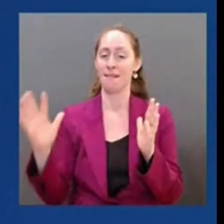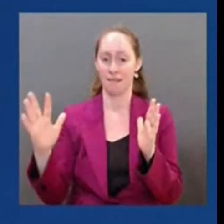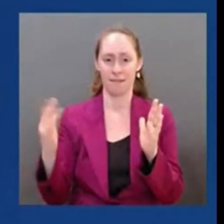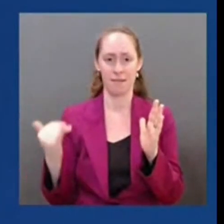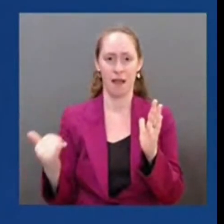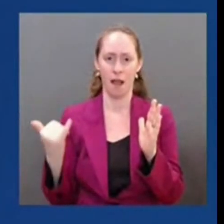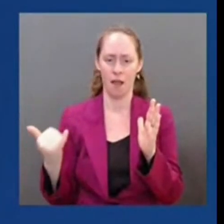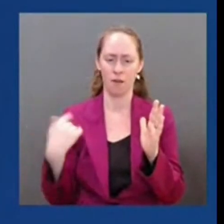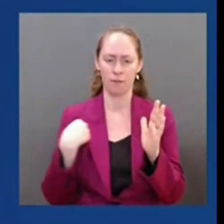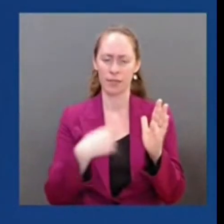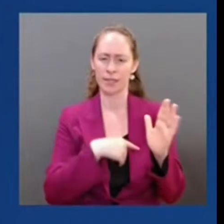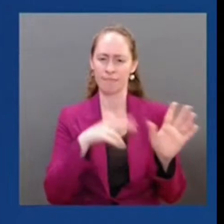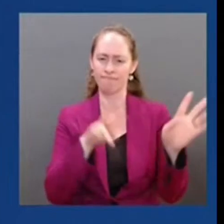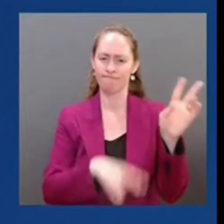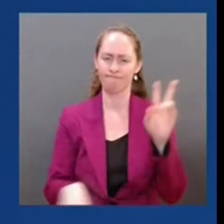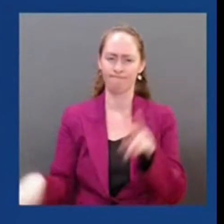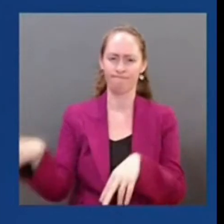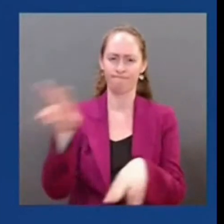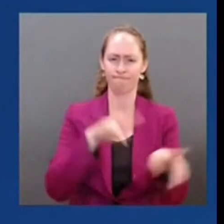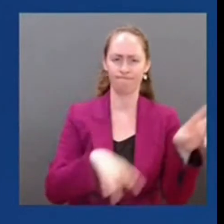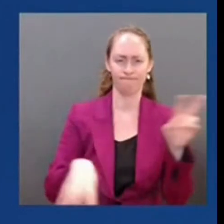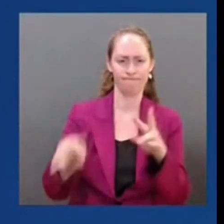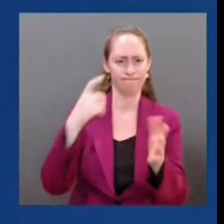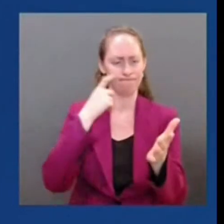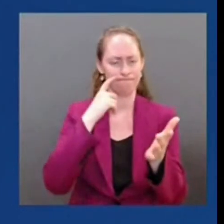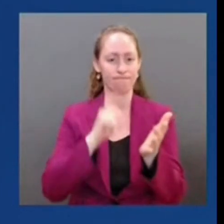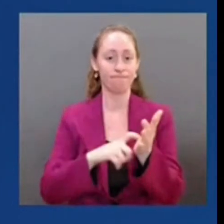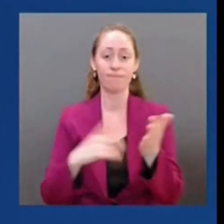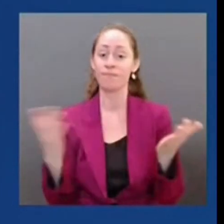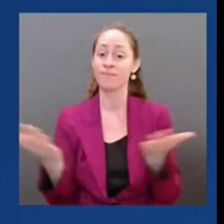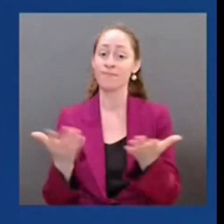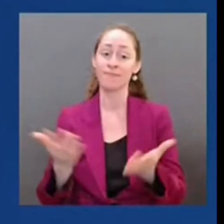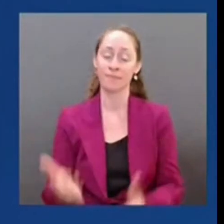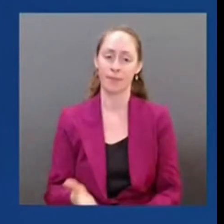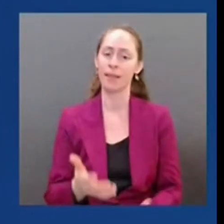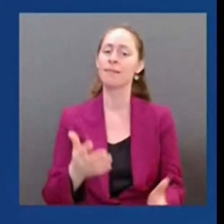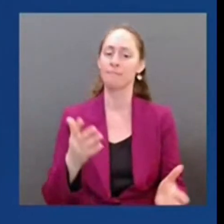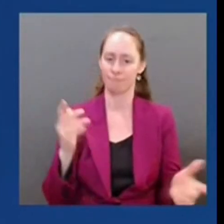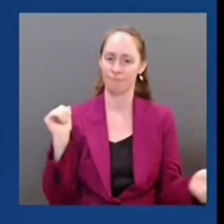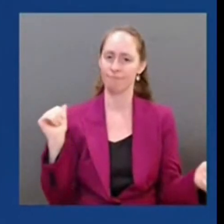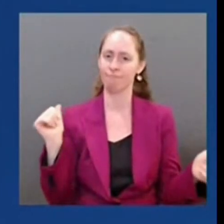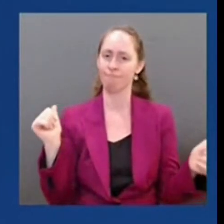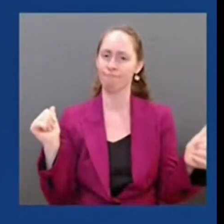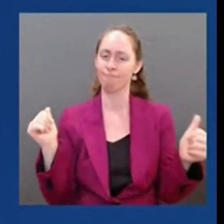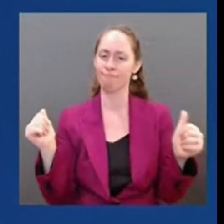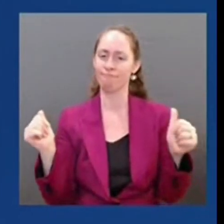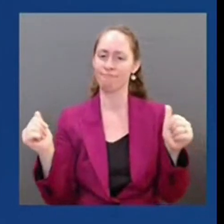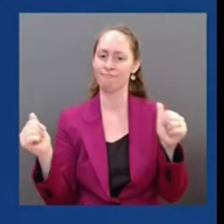DR. WALENSKY. AND YOU CAN SEGOG FROM LEFT